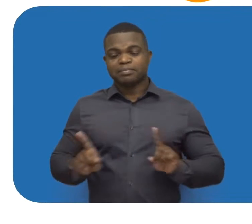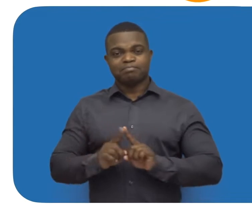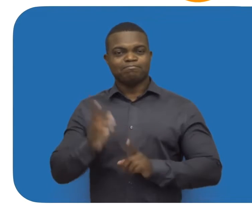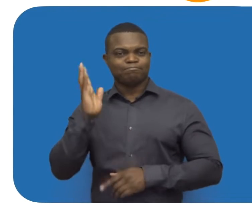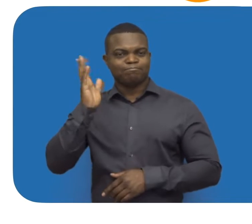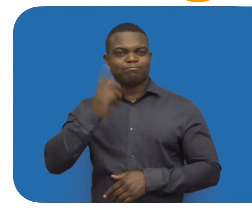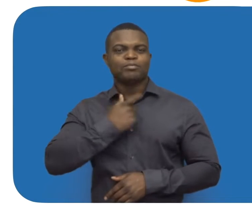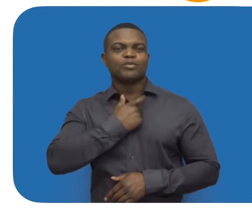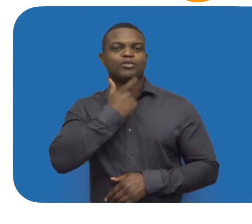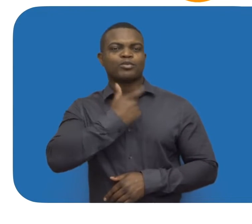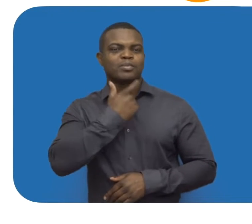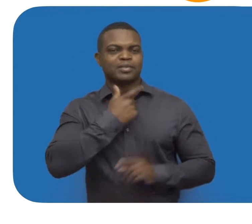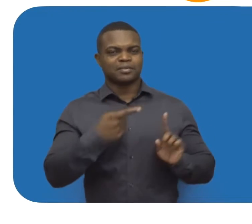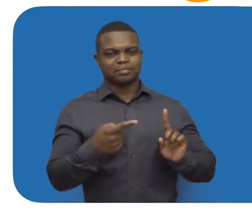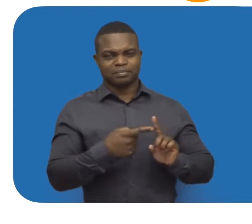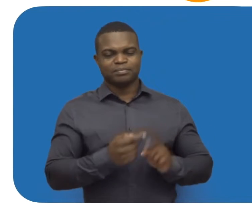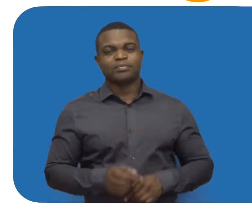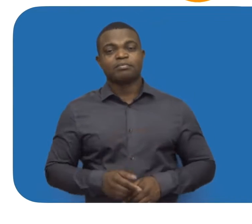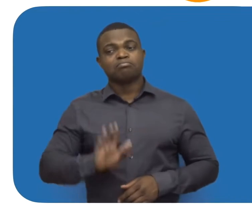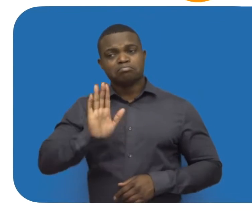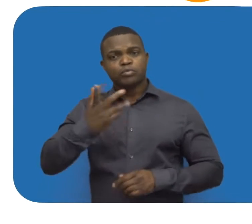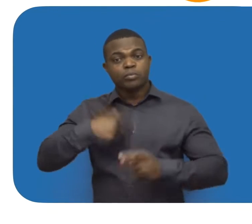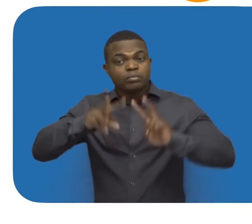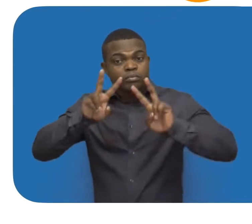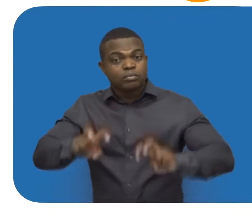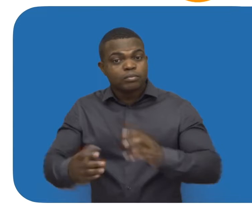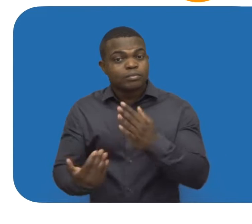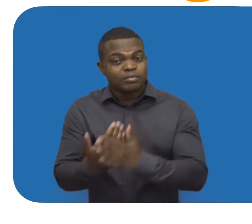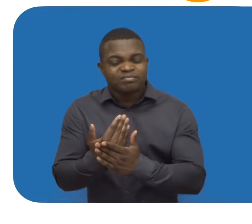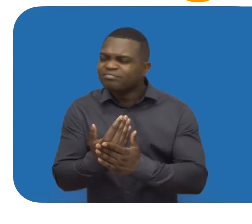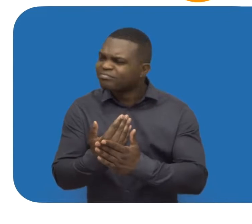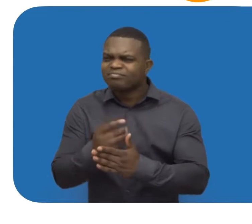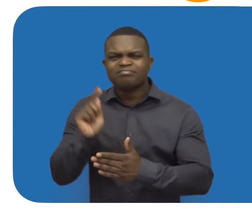but the work I describe has been contributed to by many people over the years,